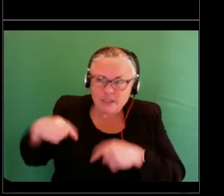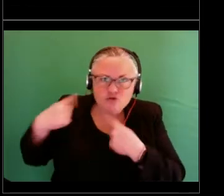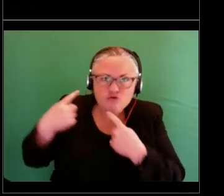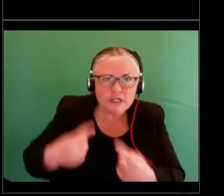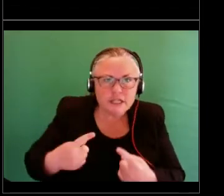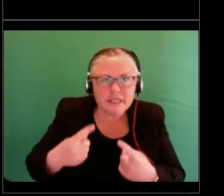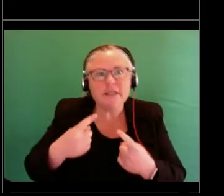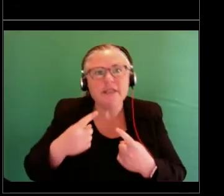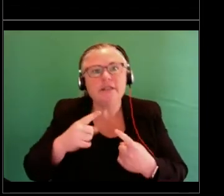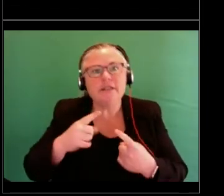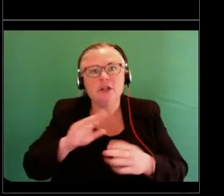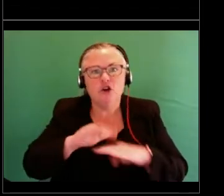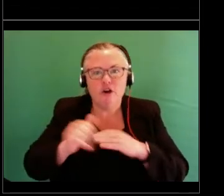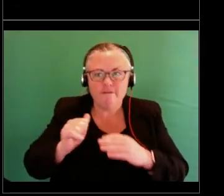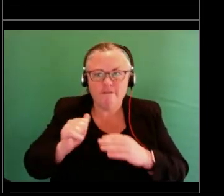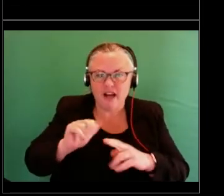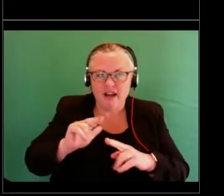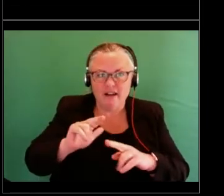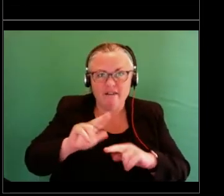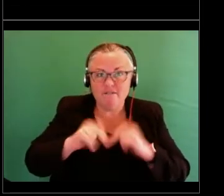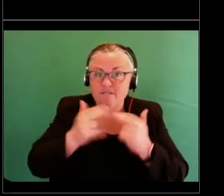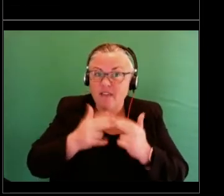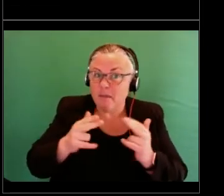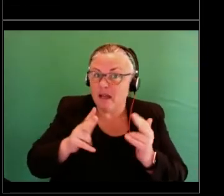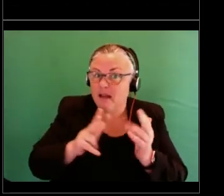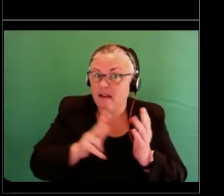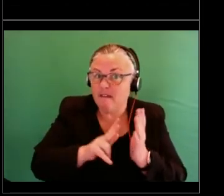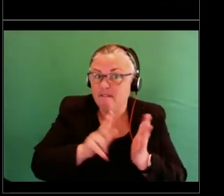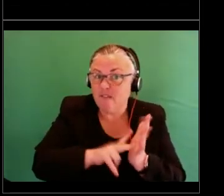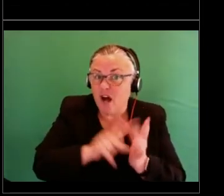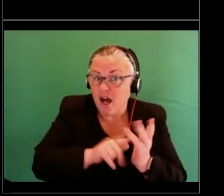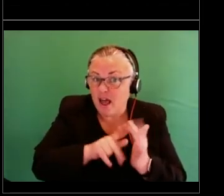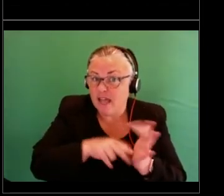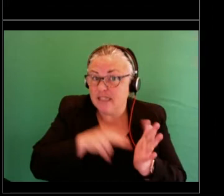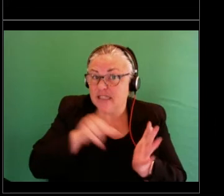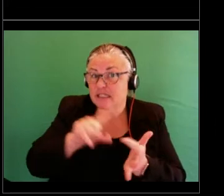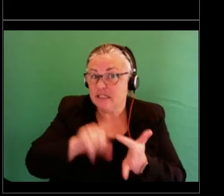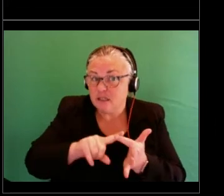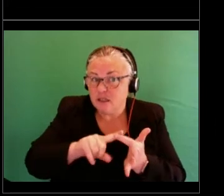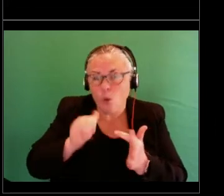Can you please tell one of the members of our audience what domestic and family violence